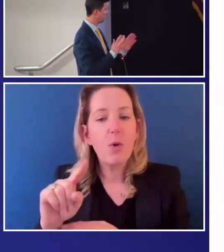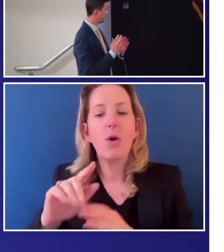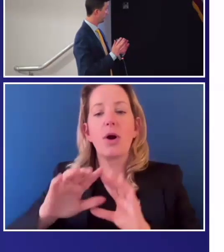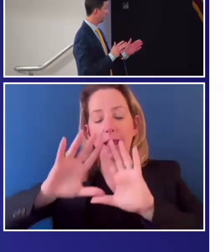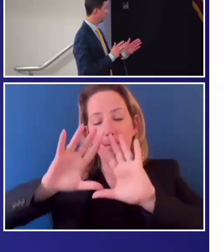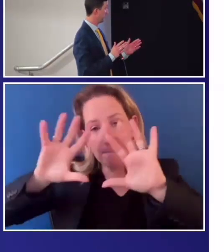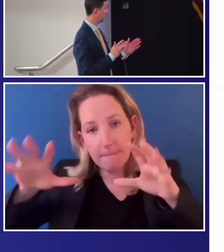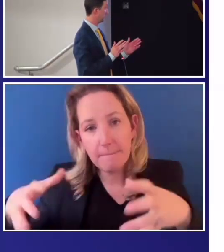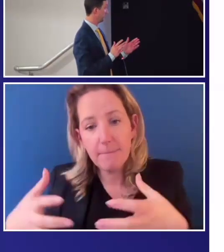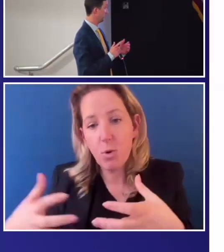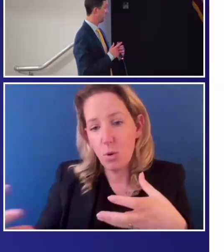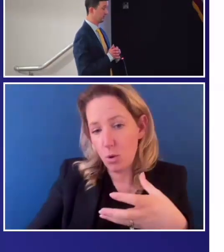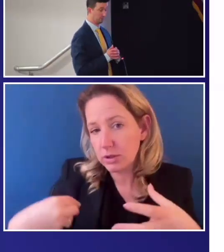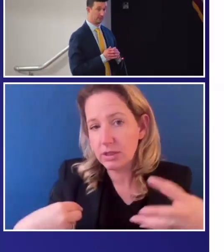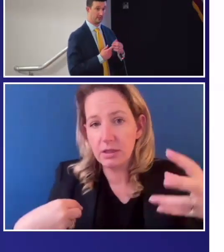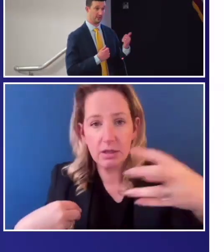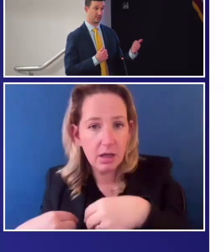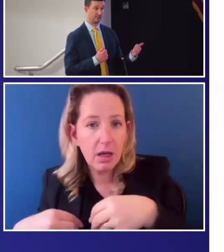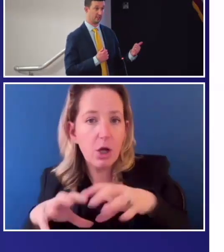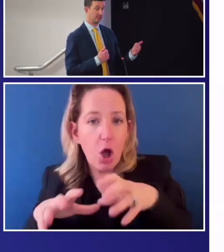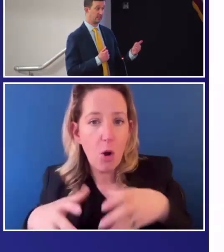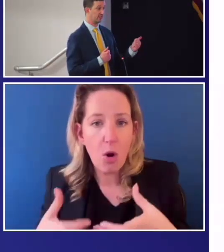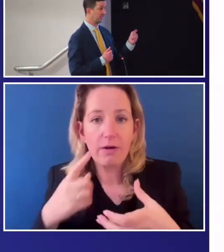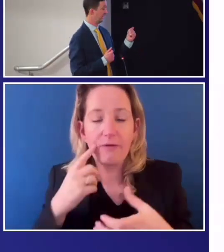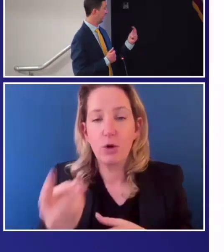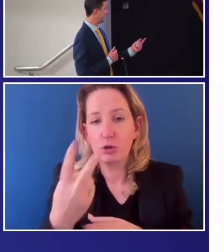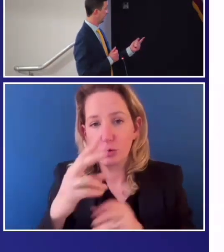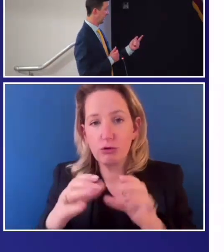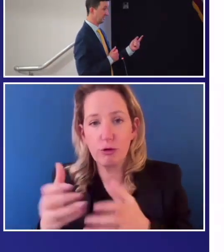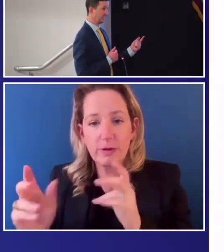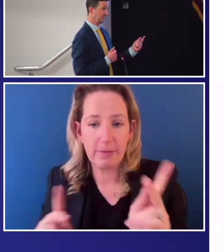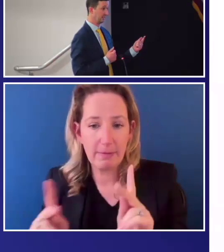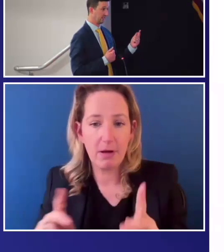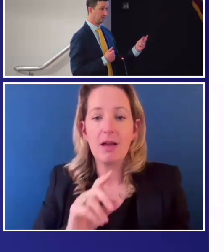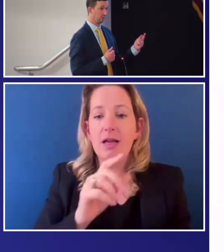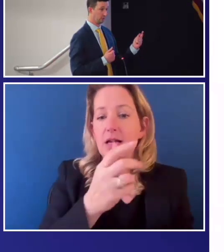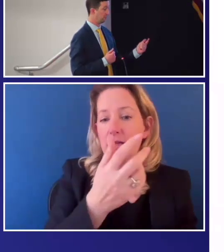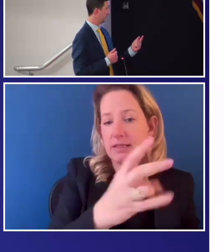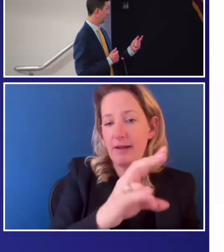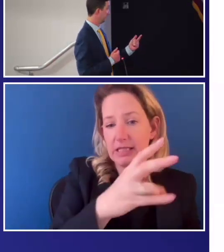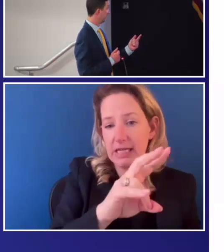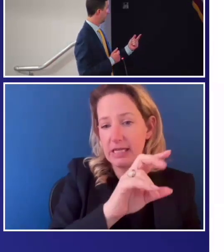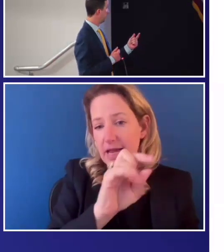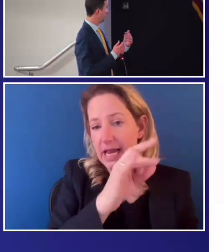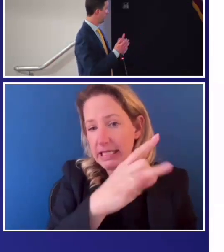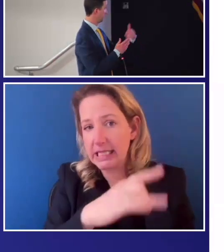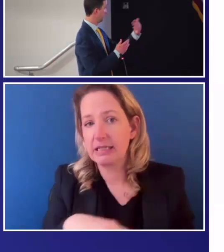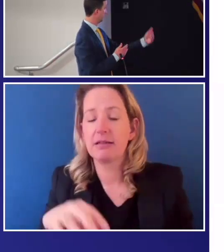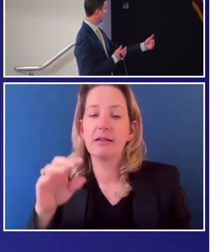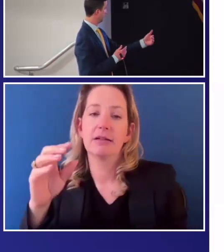groups of completers. It's for folks who completed in '17-'18 and '18-'19, Title IV completers measured four years